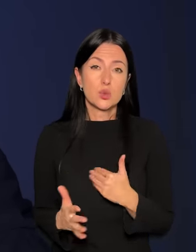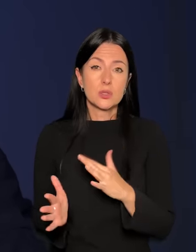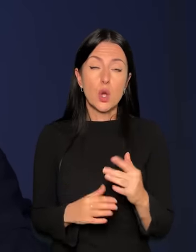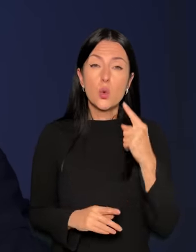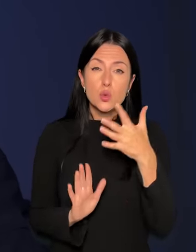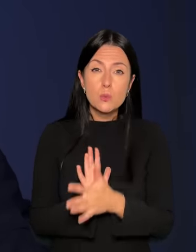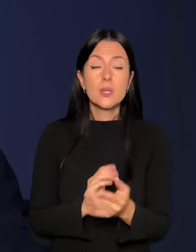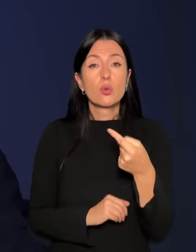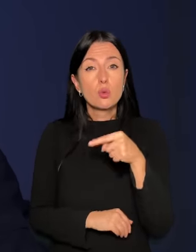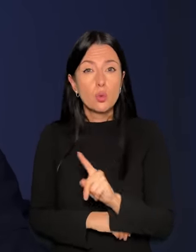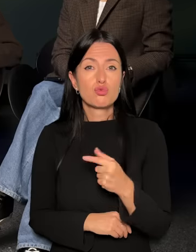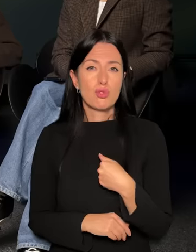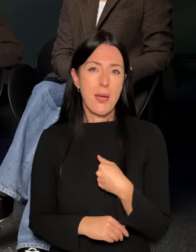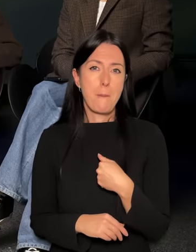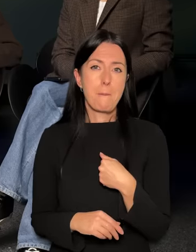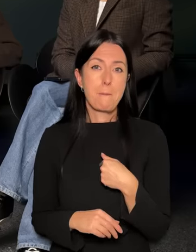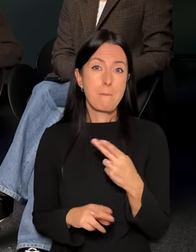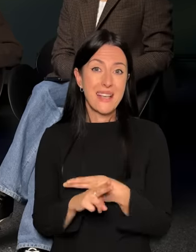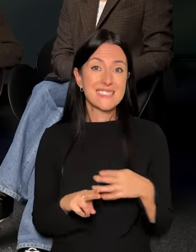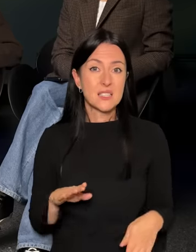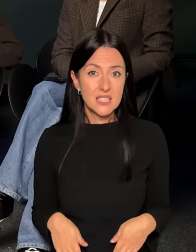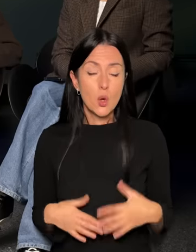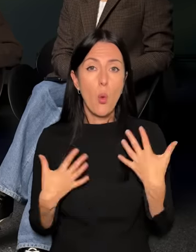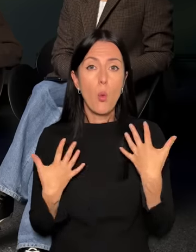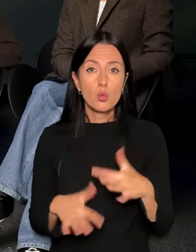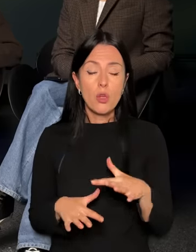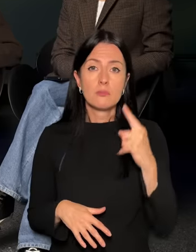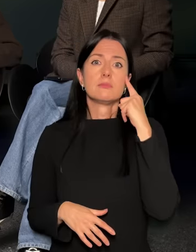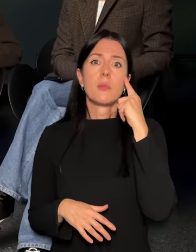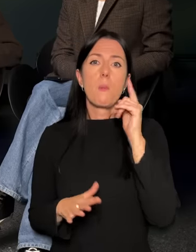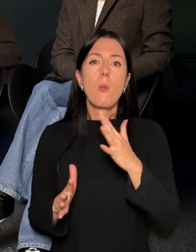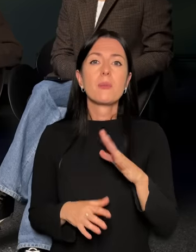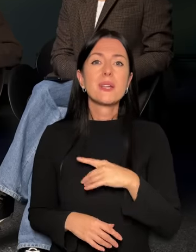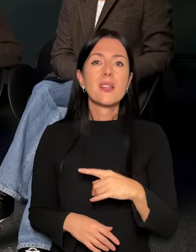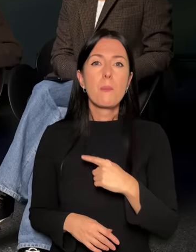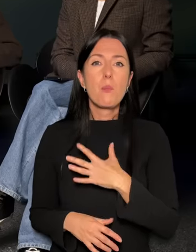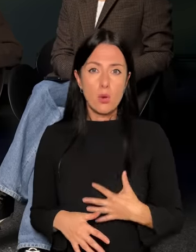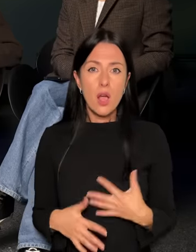The realization that I was legless basically came at the moment of my injury when I was lying in a trench underground.